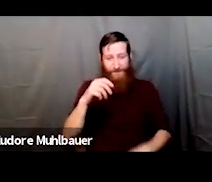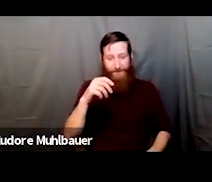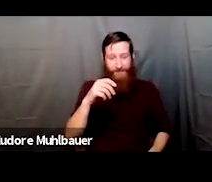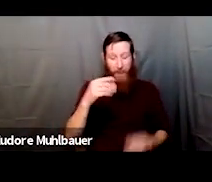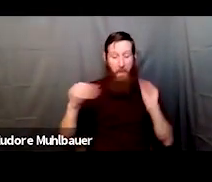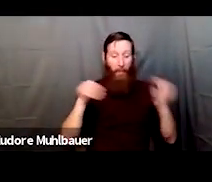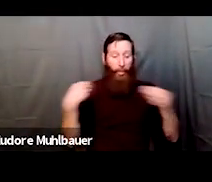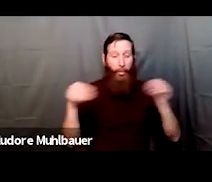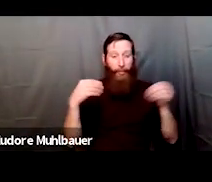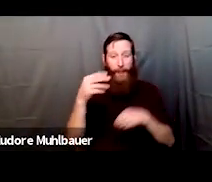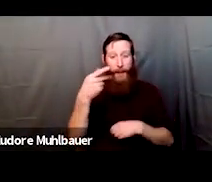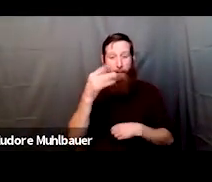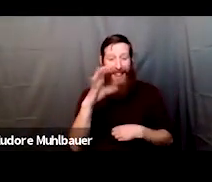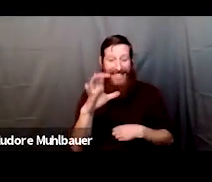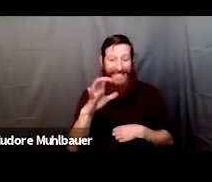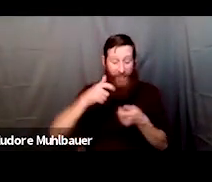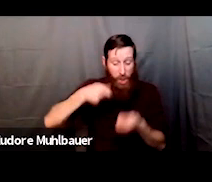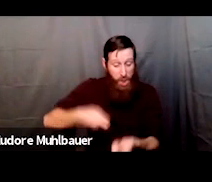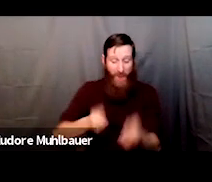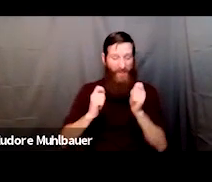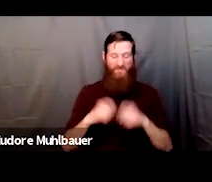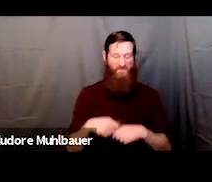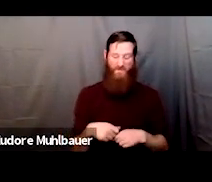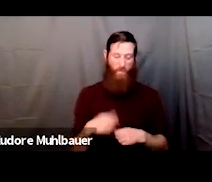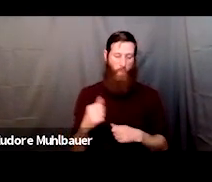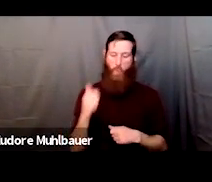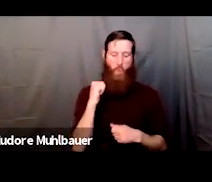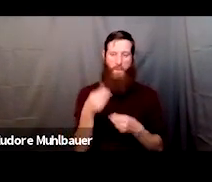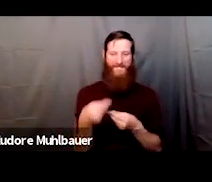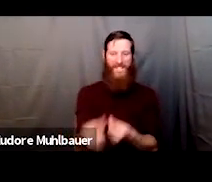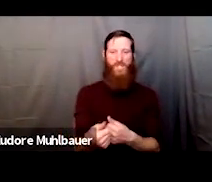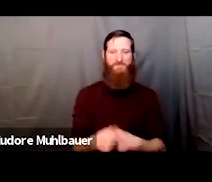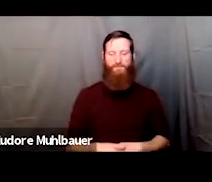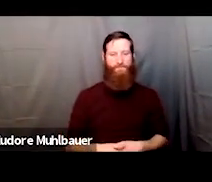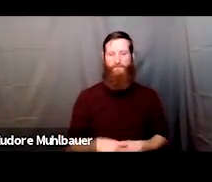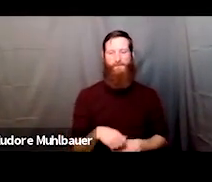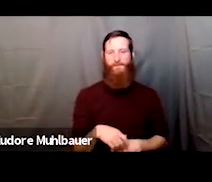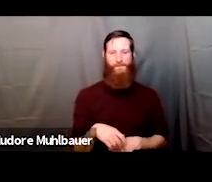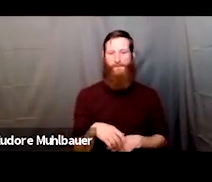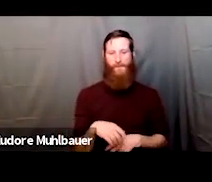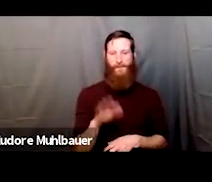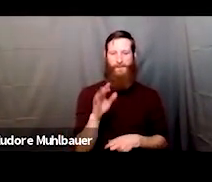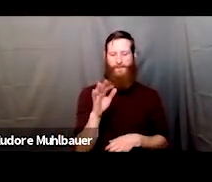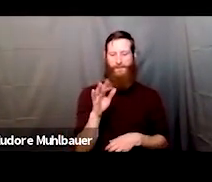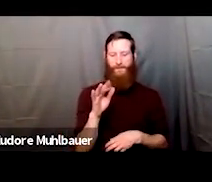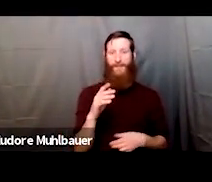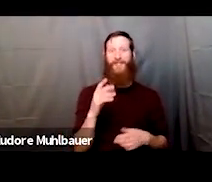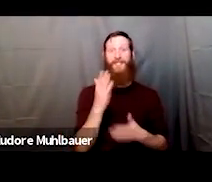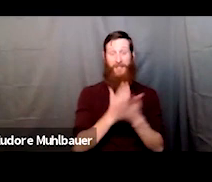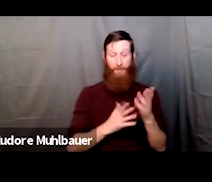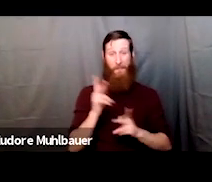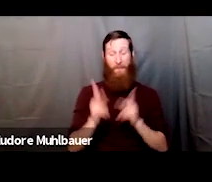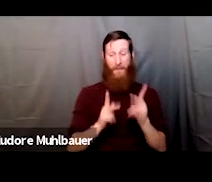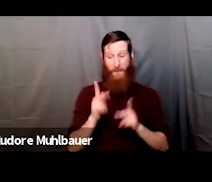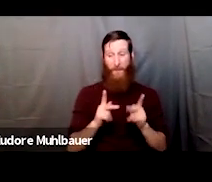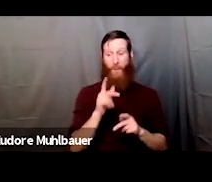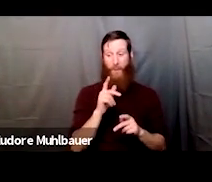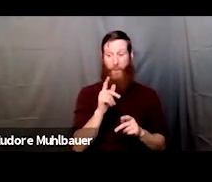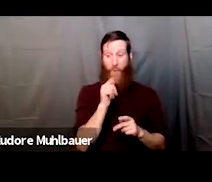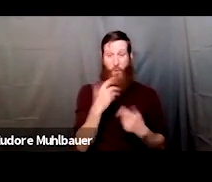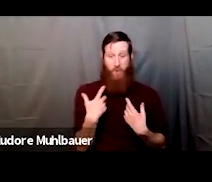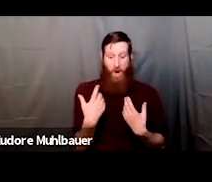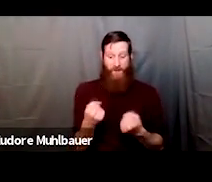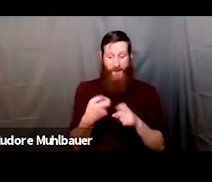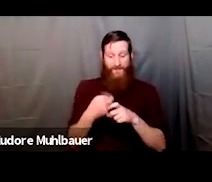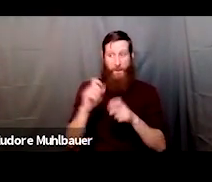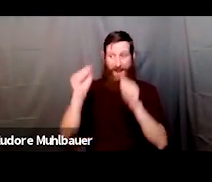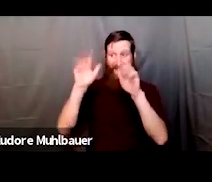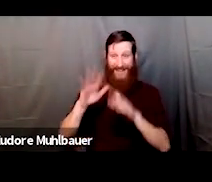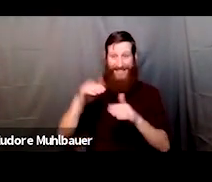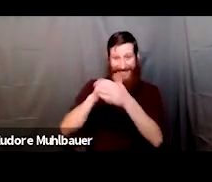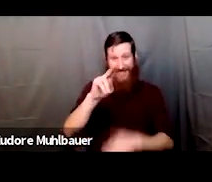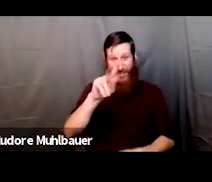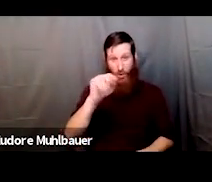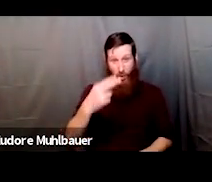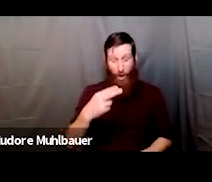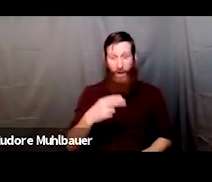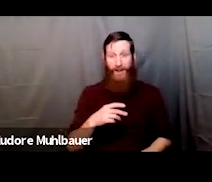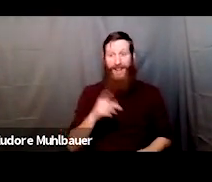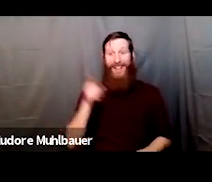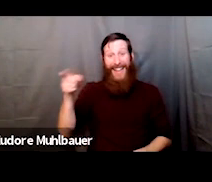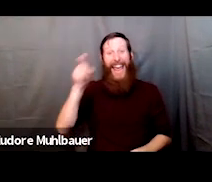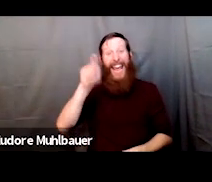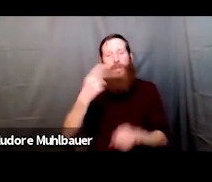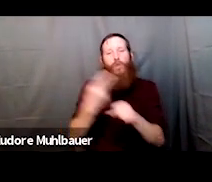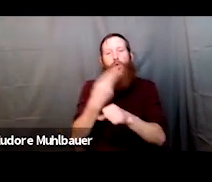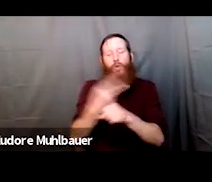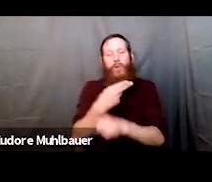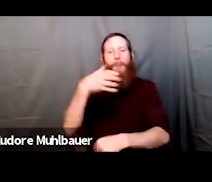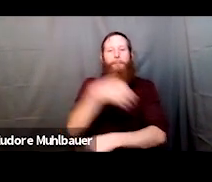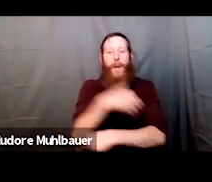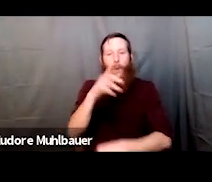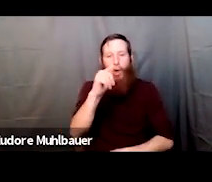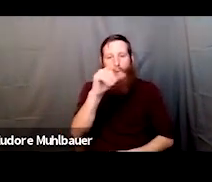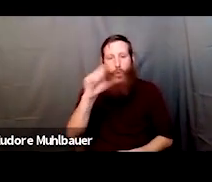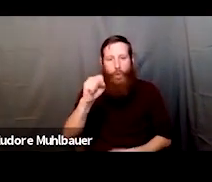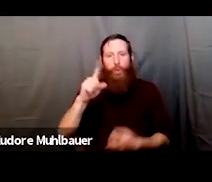So a plastic shovel won't be able to do that as efficiently. So a little bit of a sad note, but there have been people recovered recently in large avalanches in Utah, where they had to use power tools to recover the bodies.